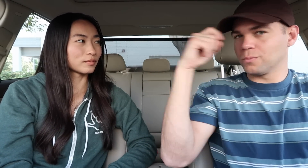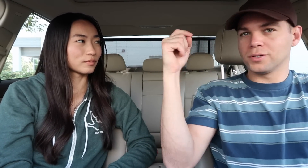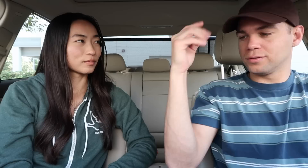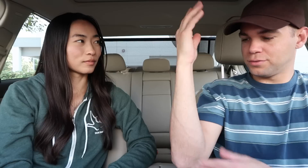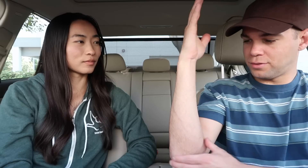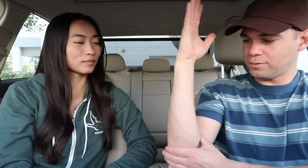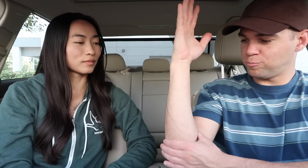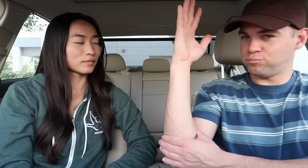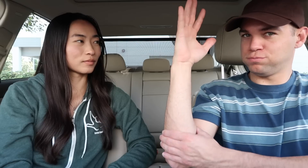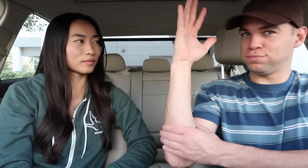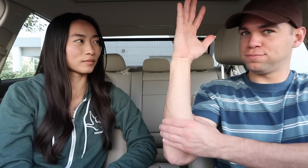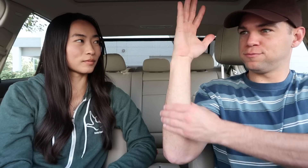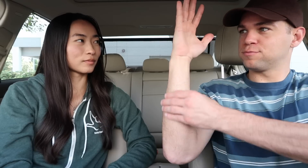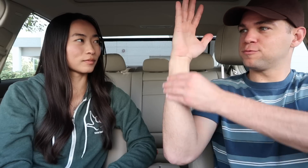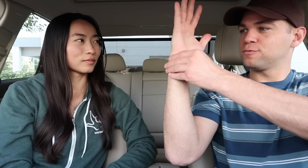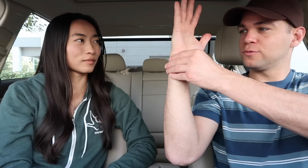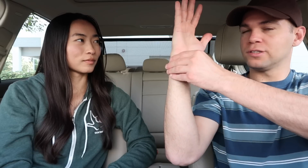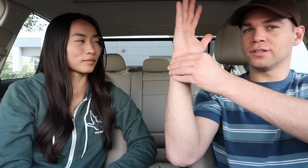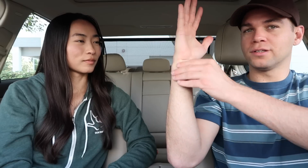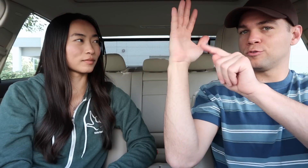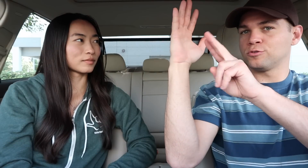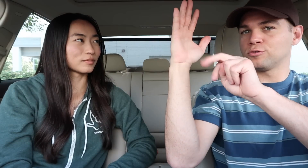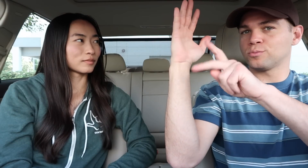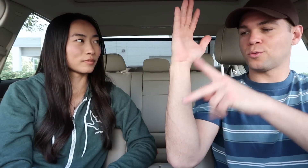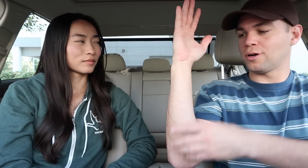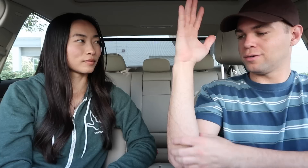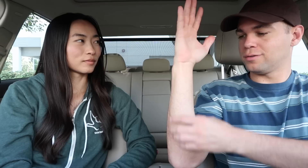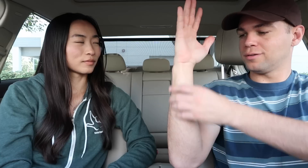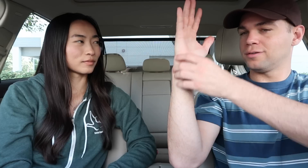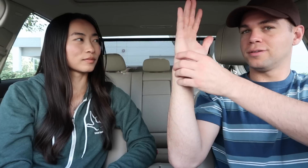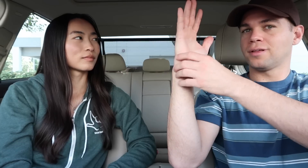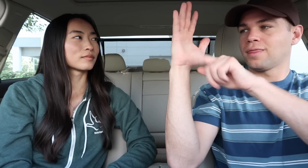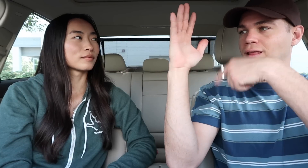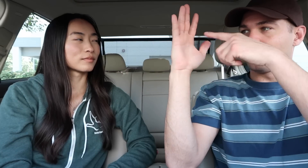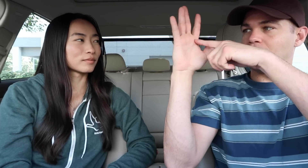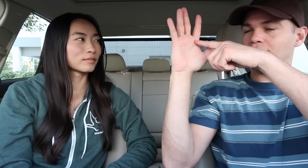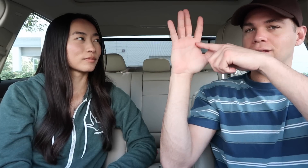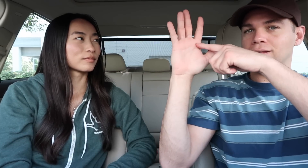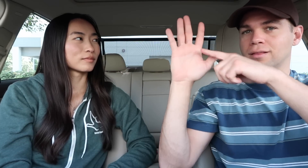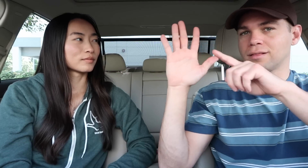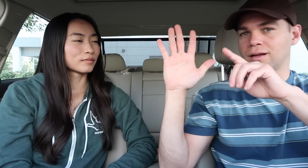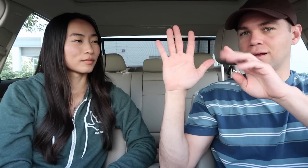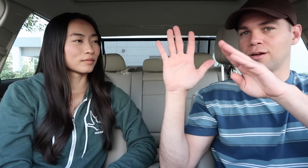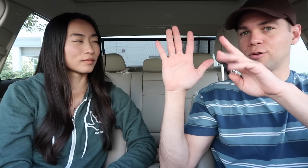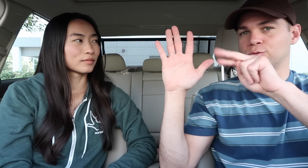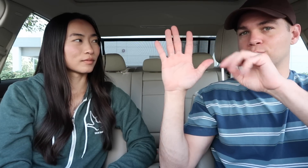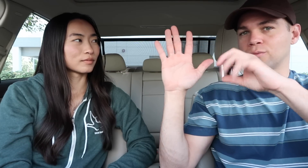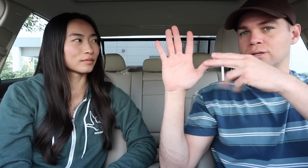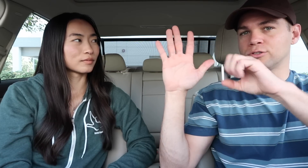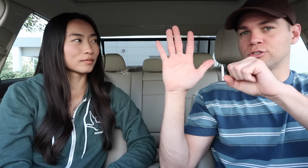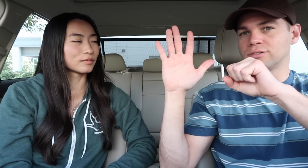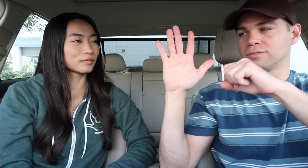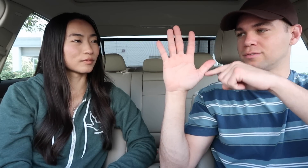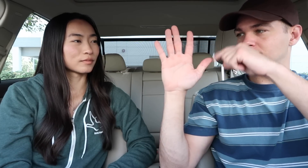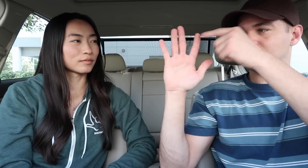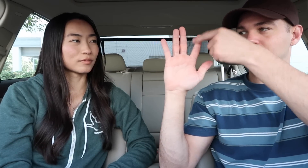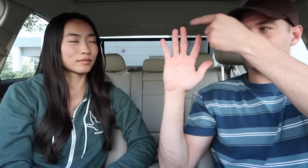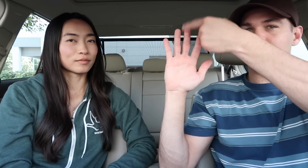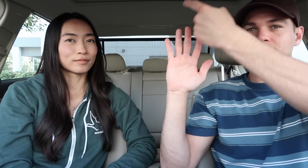because the trunk trunk then the branches